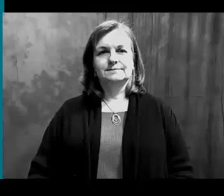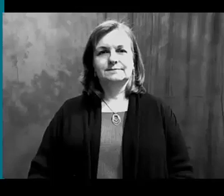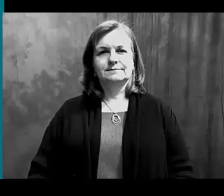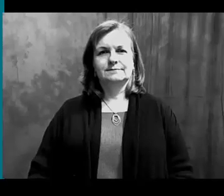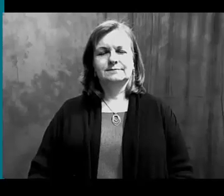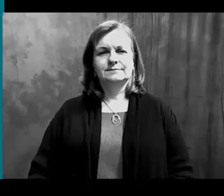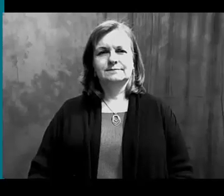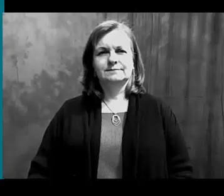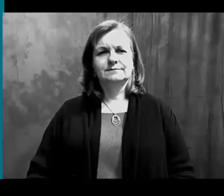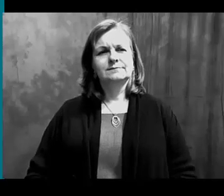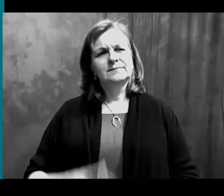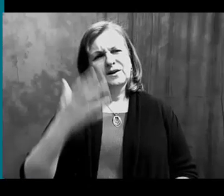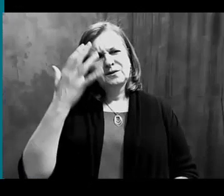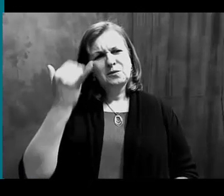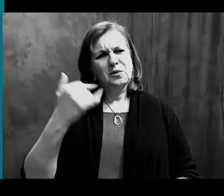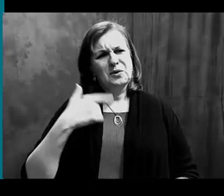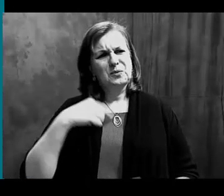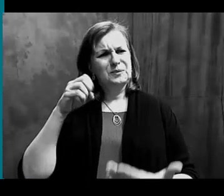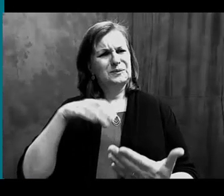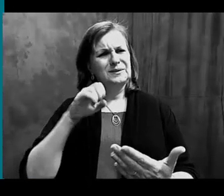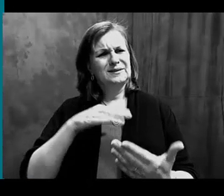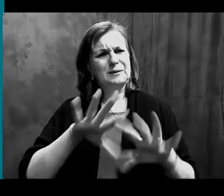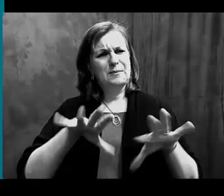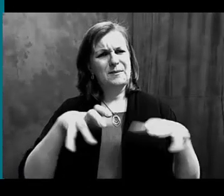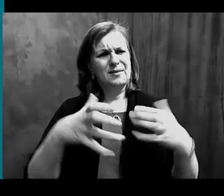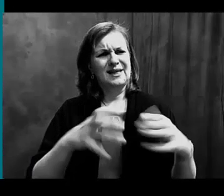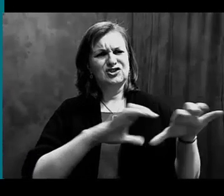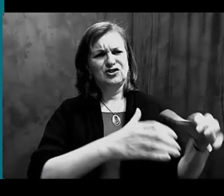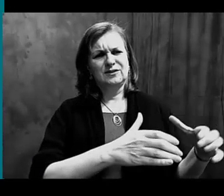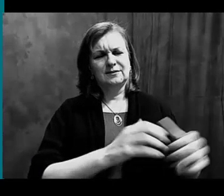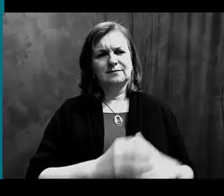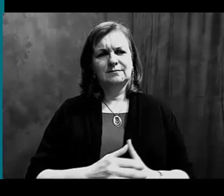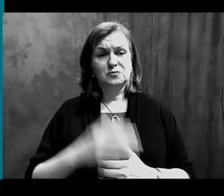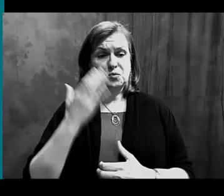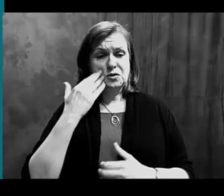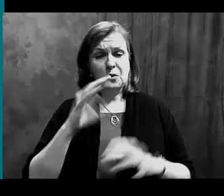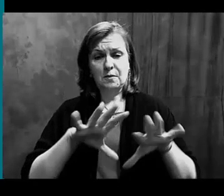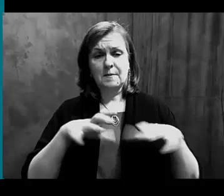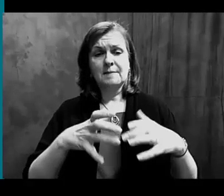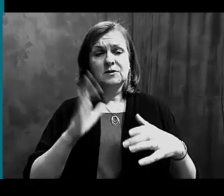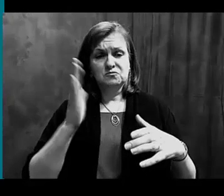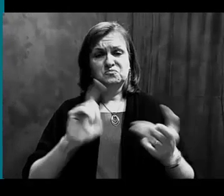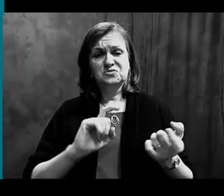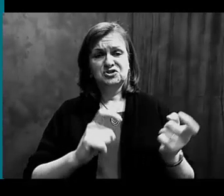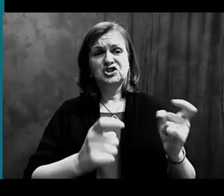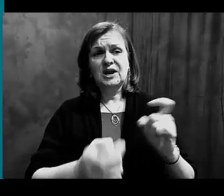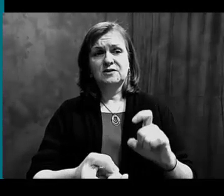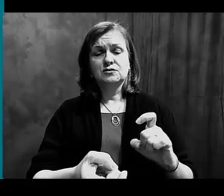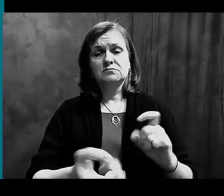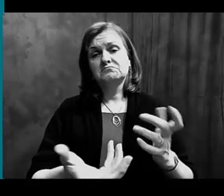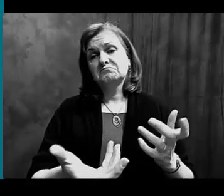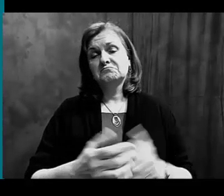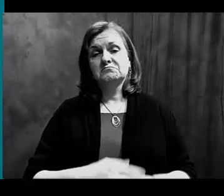So why do we have any interest in studying populations? we know populations change